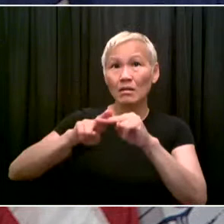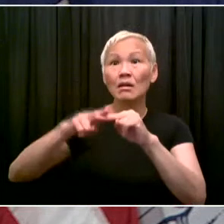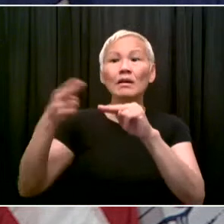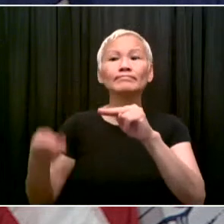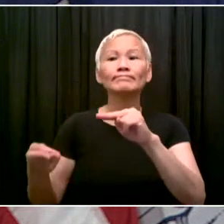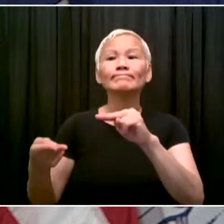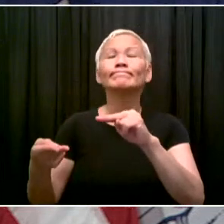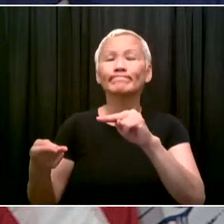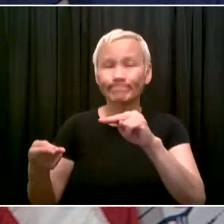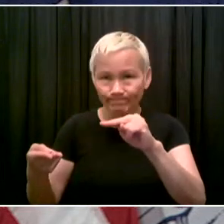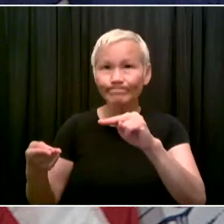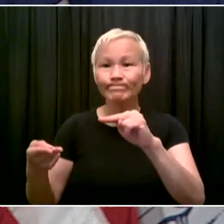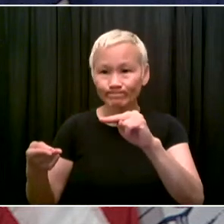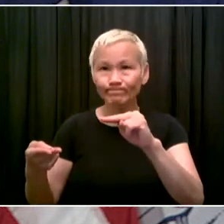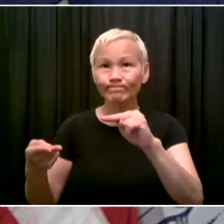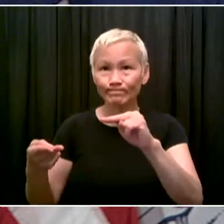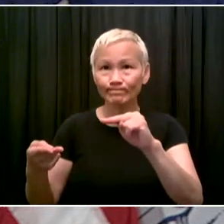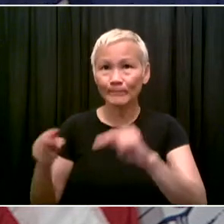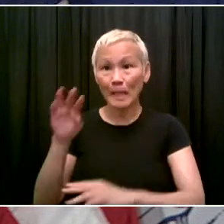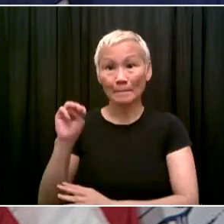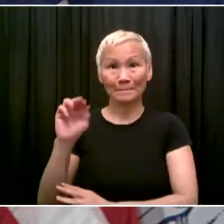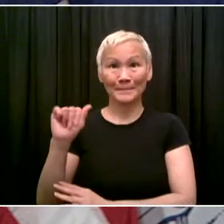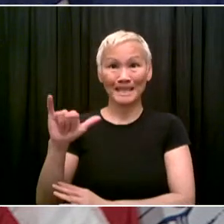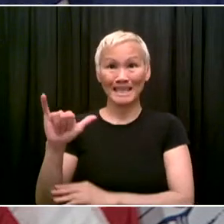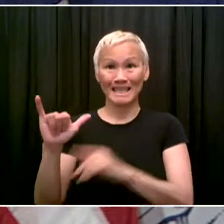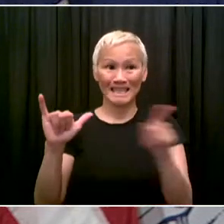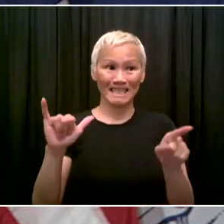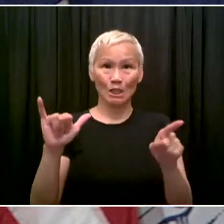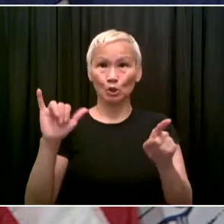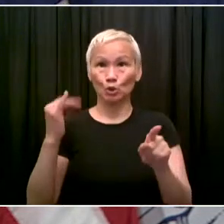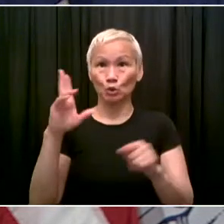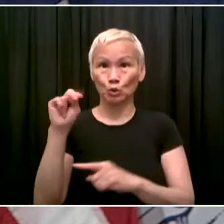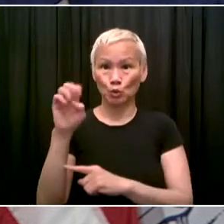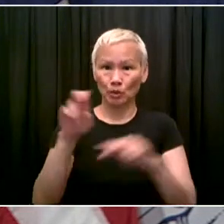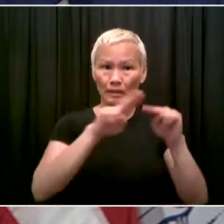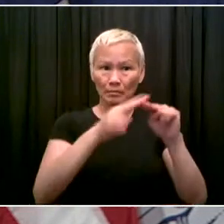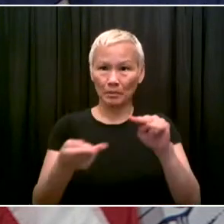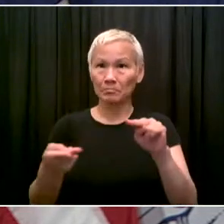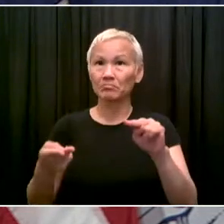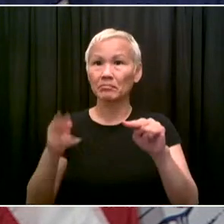IMPORTANT AND IT DAEVSTATES FAMILIES. WHEN YOU SEE DECREASE IN